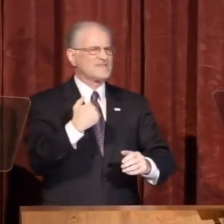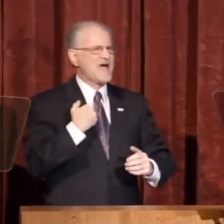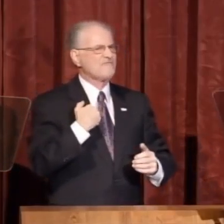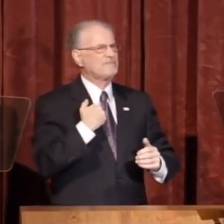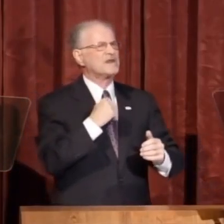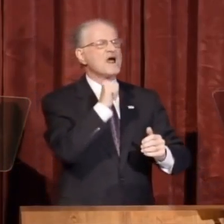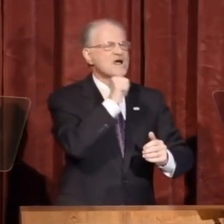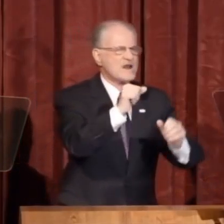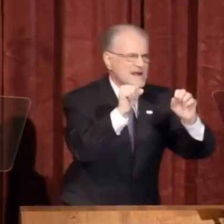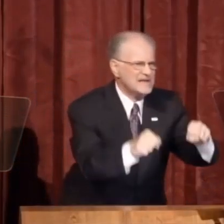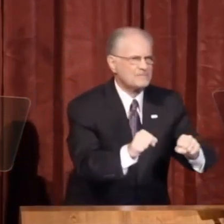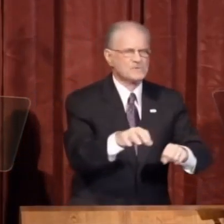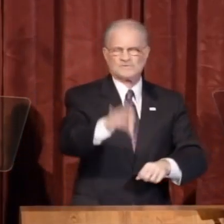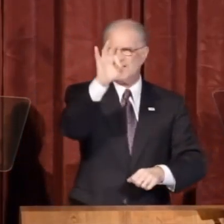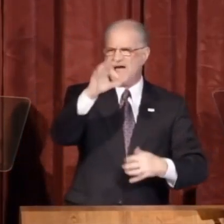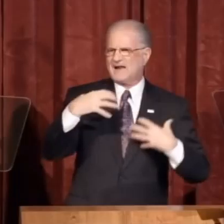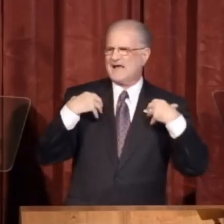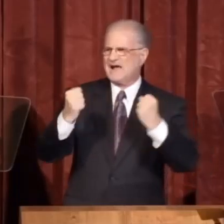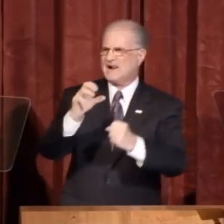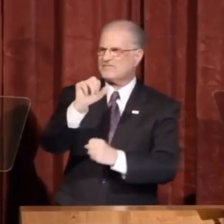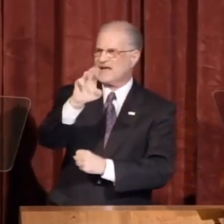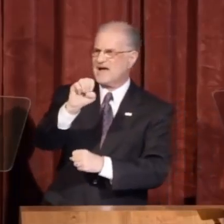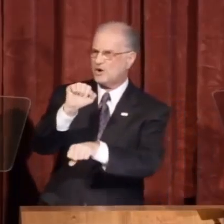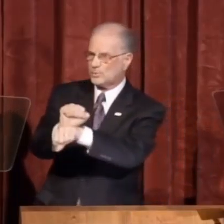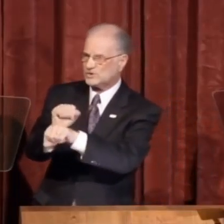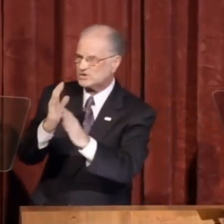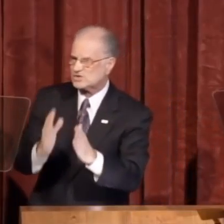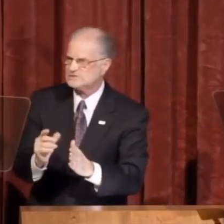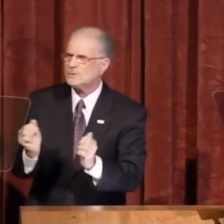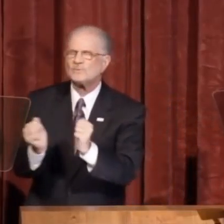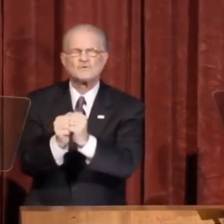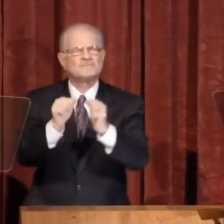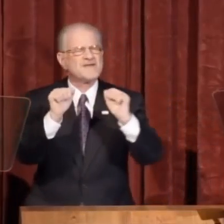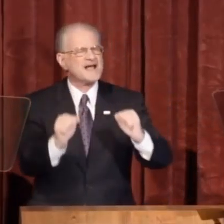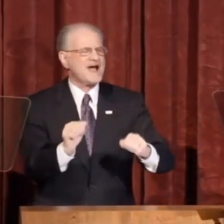And lawyers are needed to advocate for all of us.